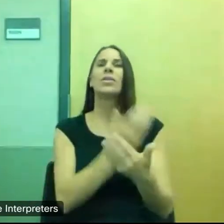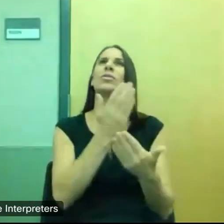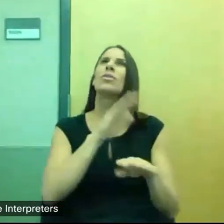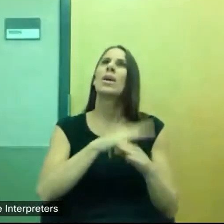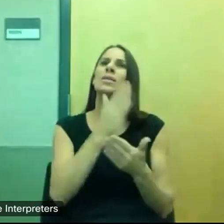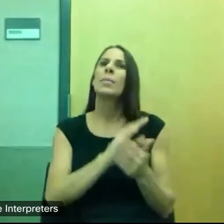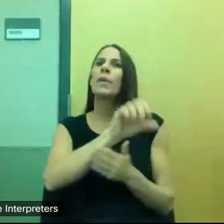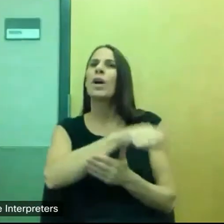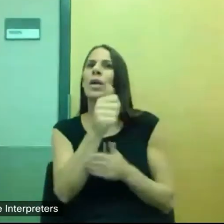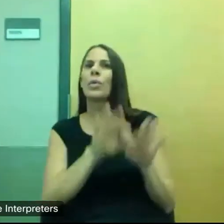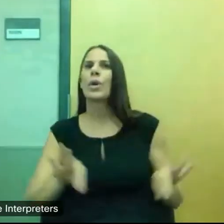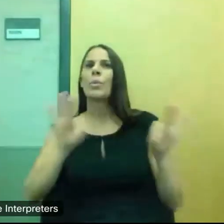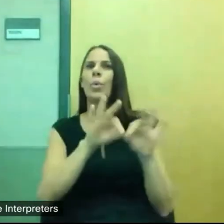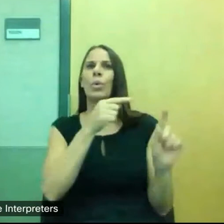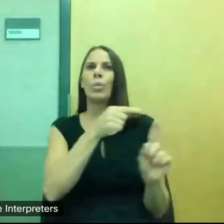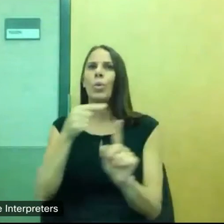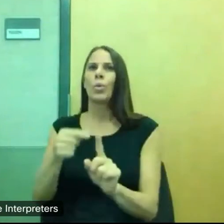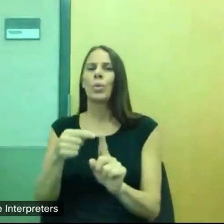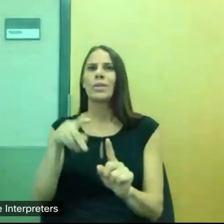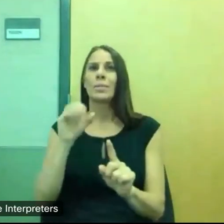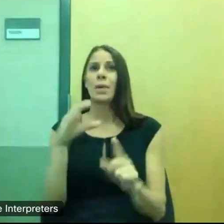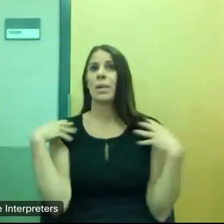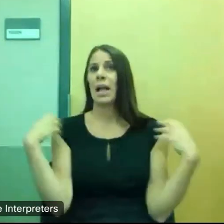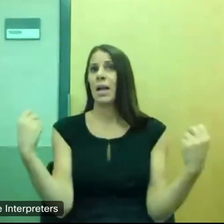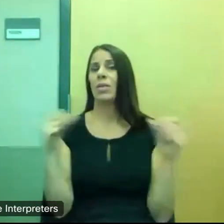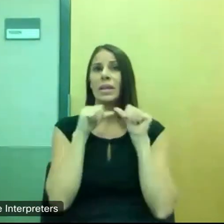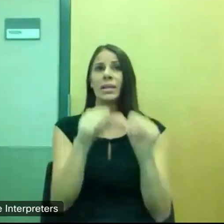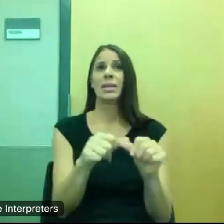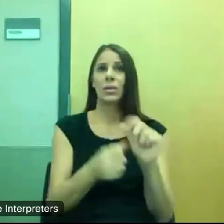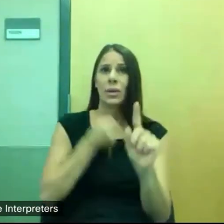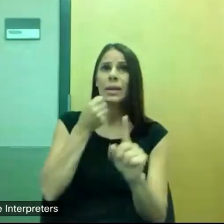points in public health to continue to make an impact.